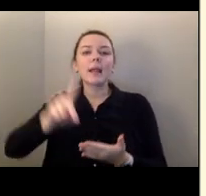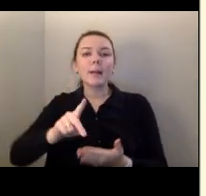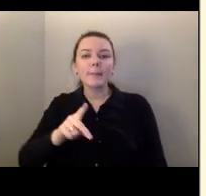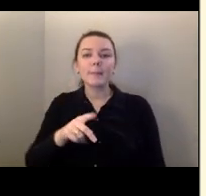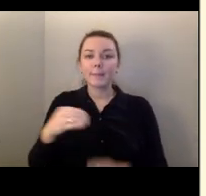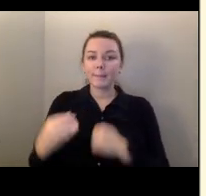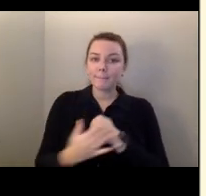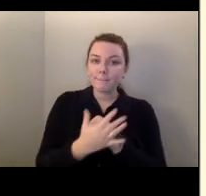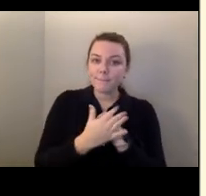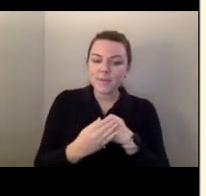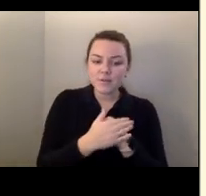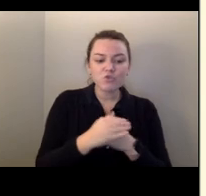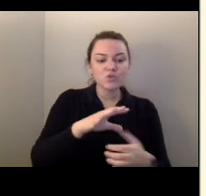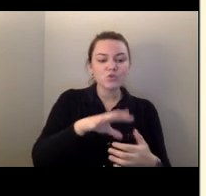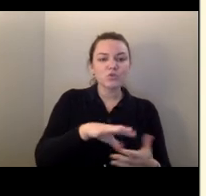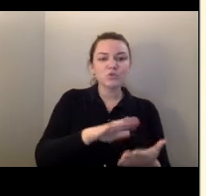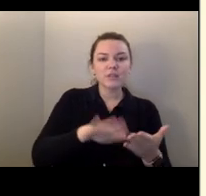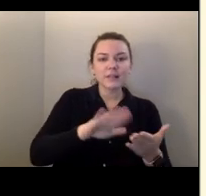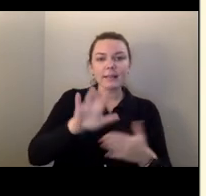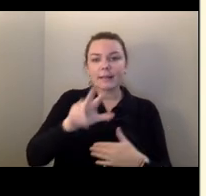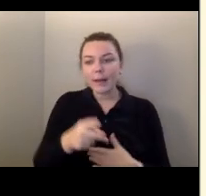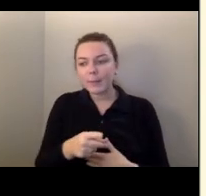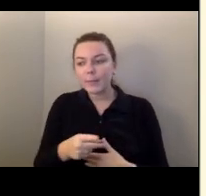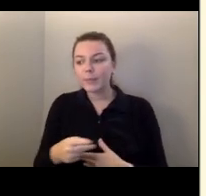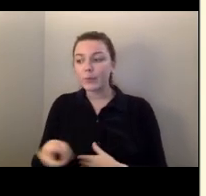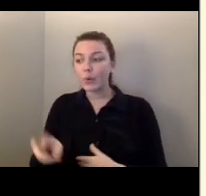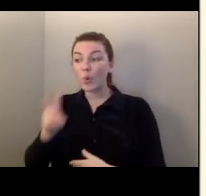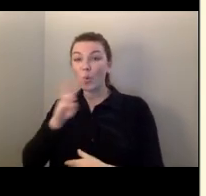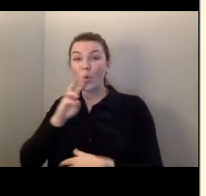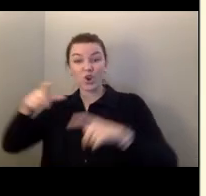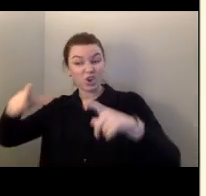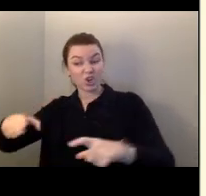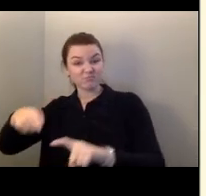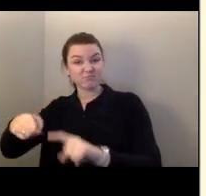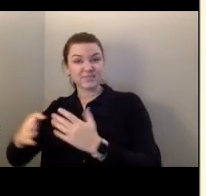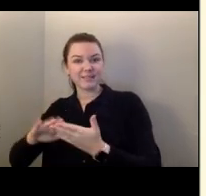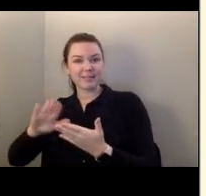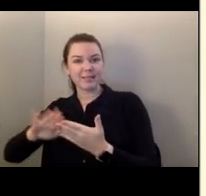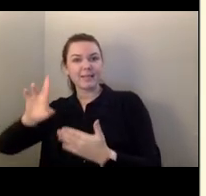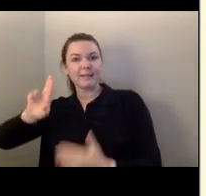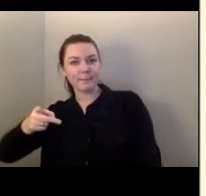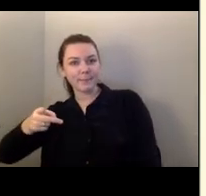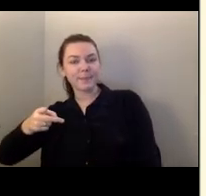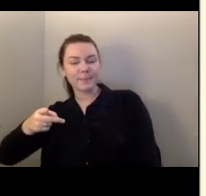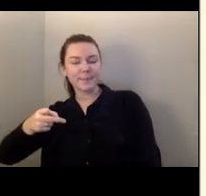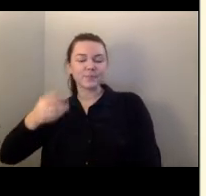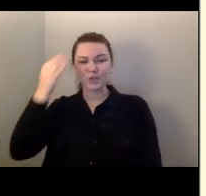or even watershed cleanups wherever you live. I know that you all are so bright and smart,